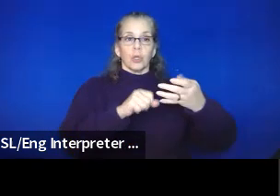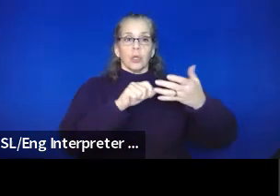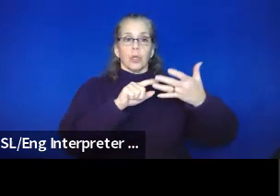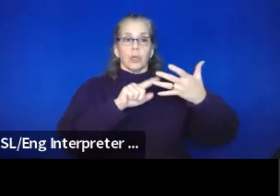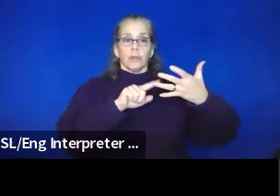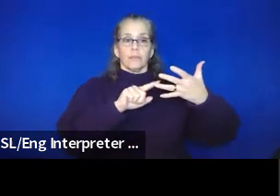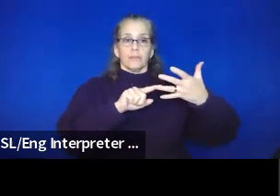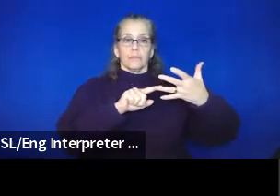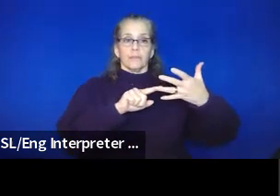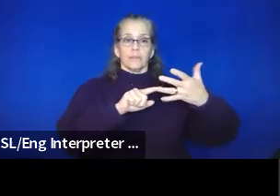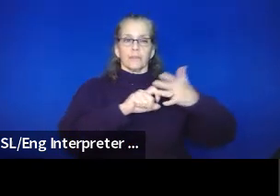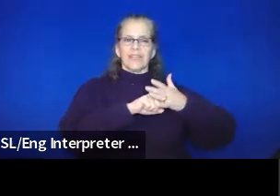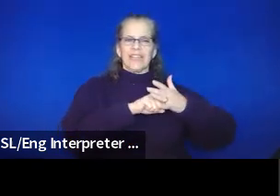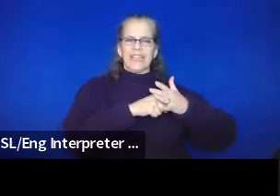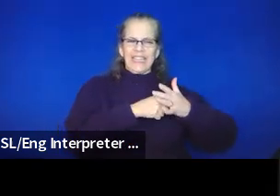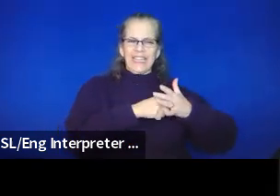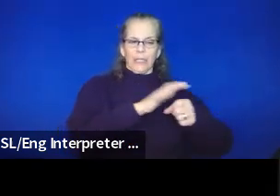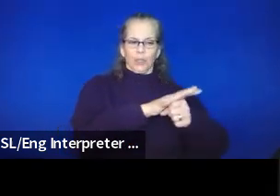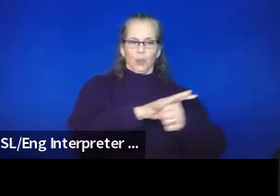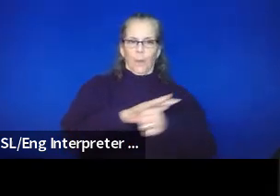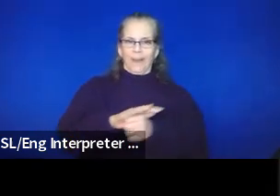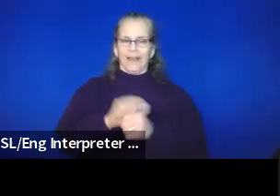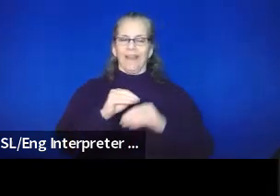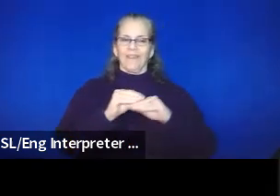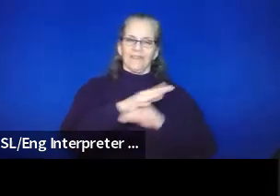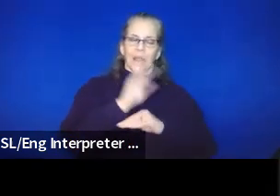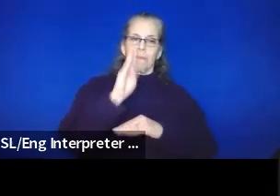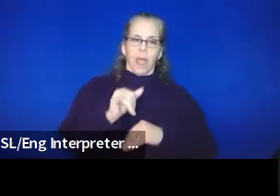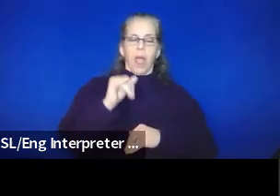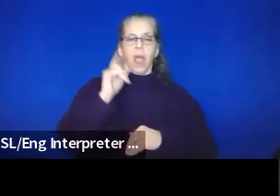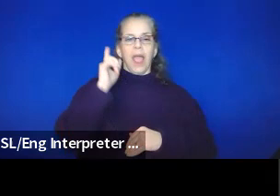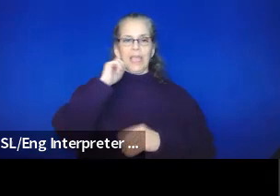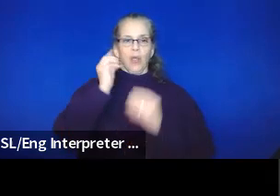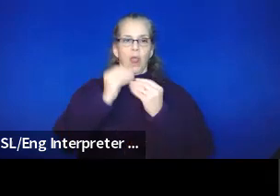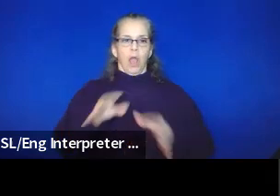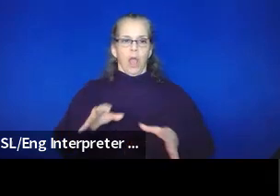that are affected by hearing loss and then ideas for communications and advocacy and